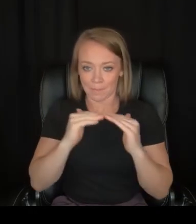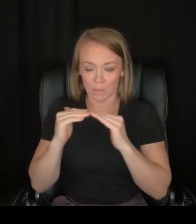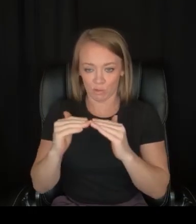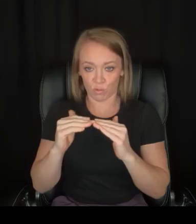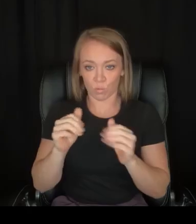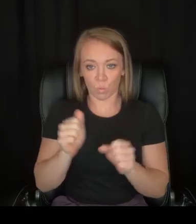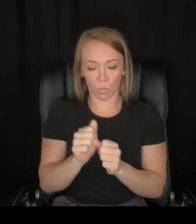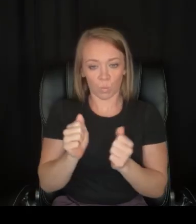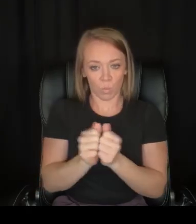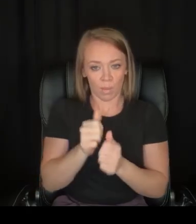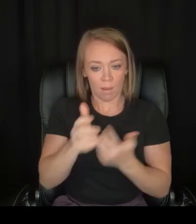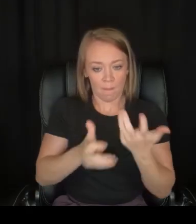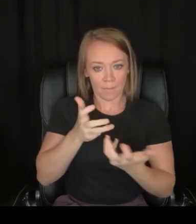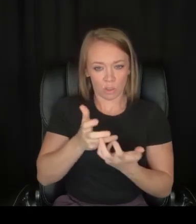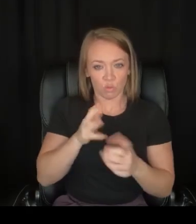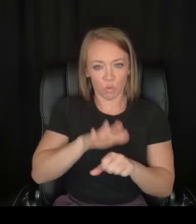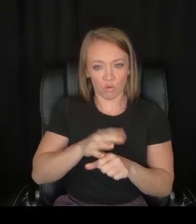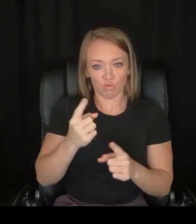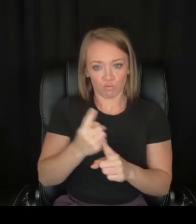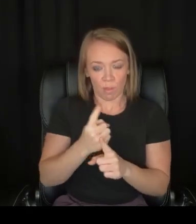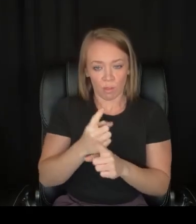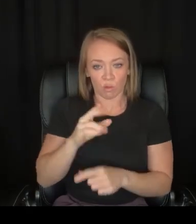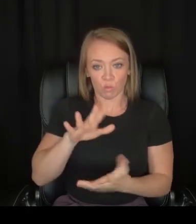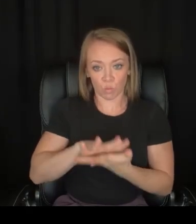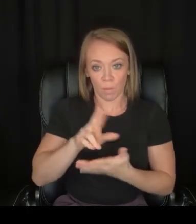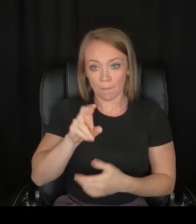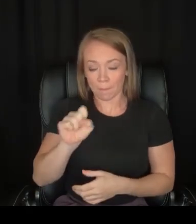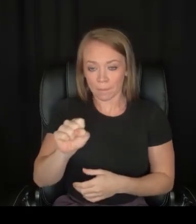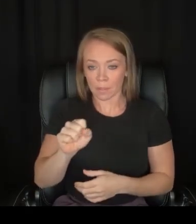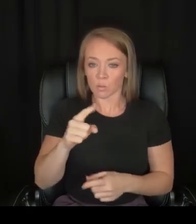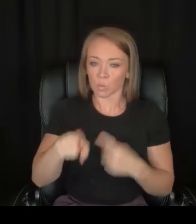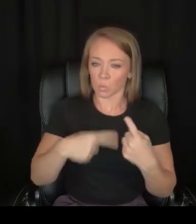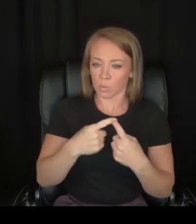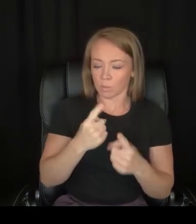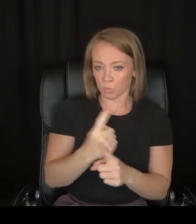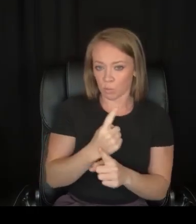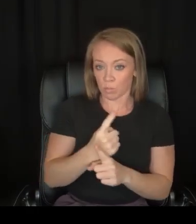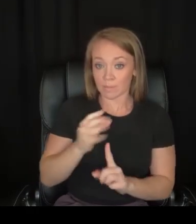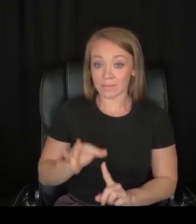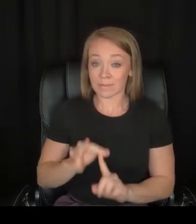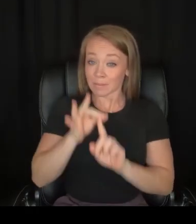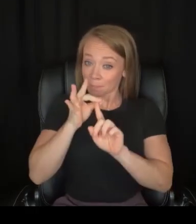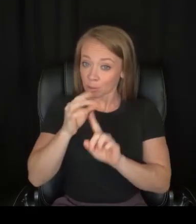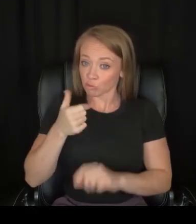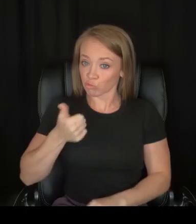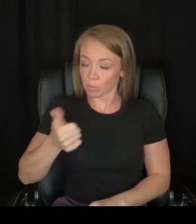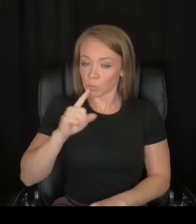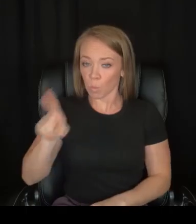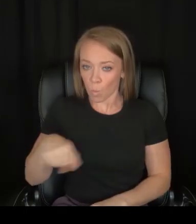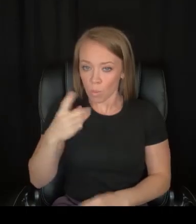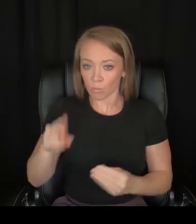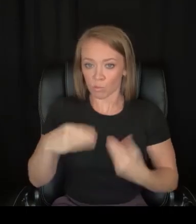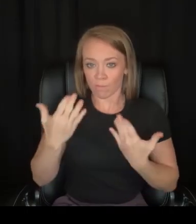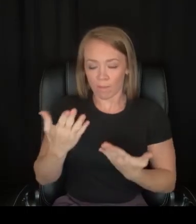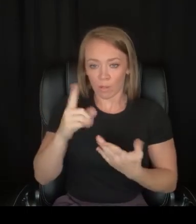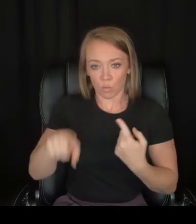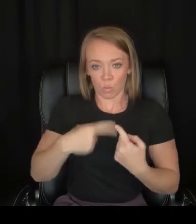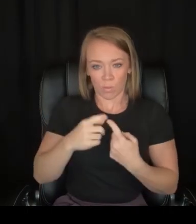regular school bus whenever appropriate. While specialized transportation is provided only when determined necessary